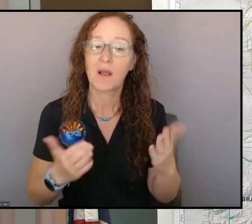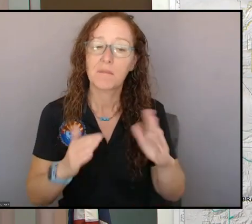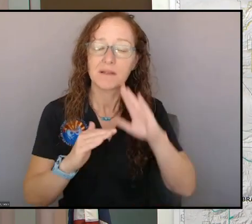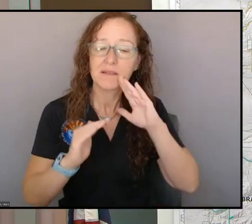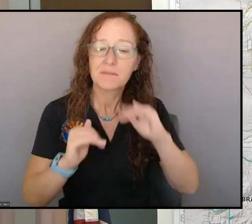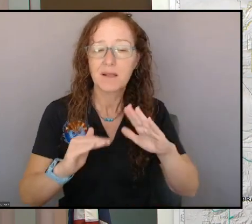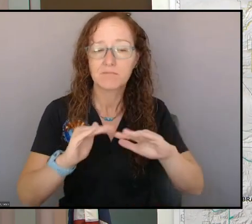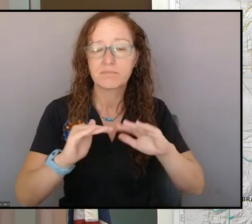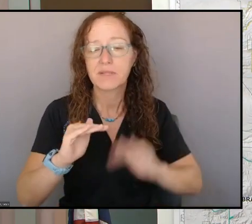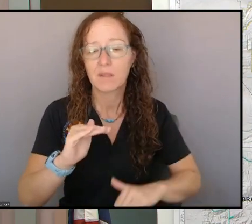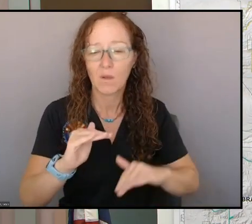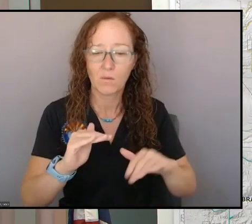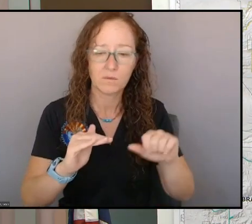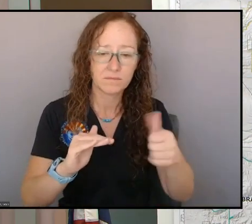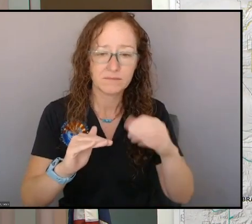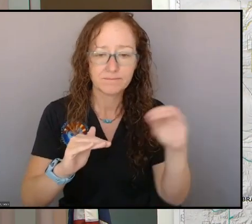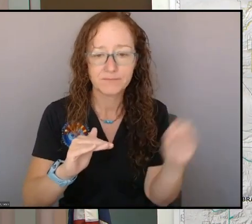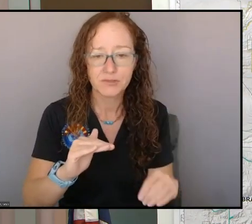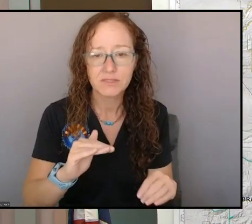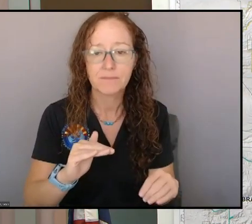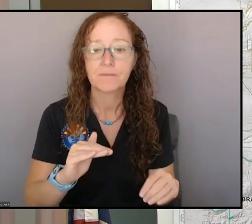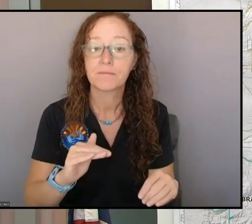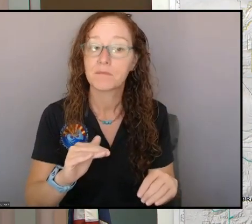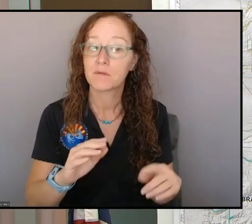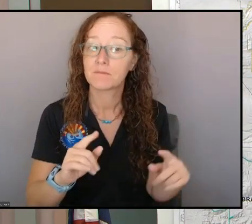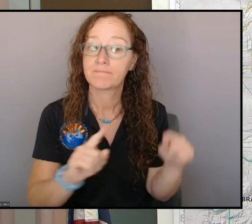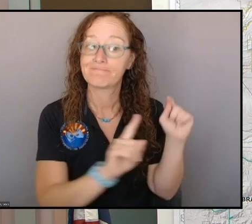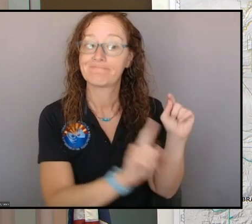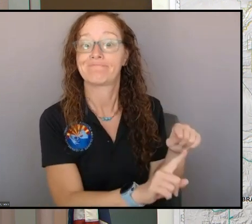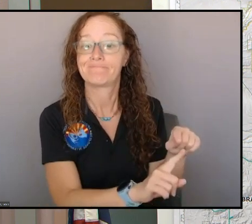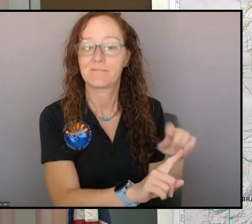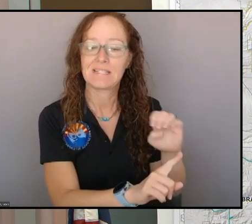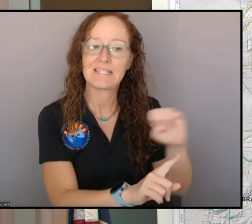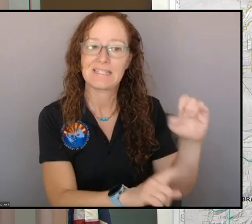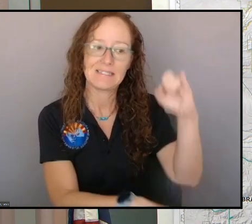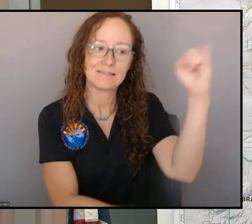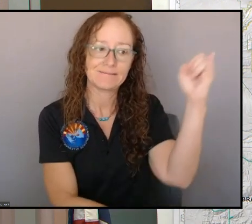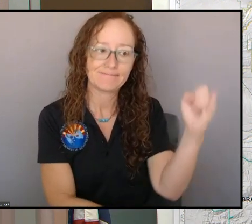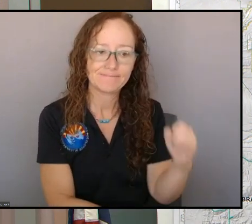portions of the fire east of the ridge tops and that just is